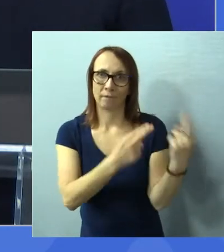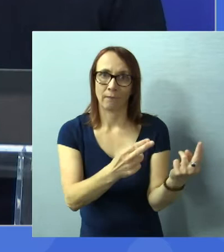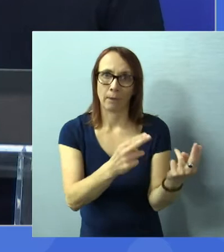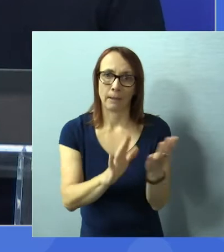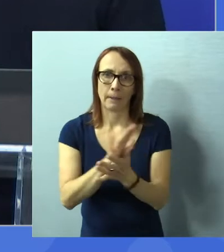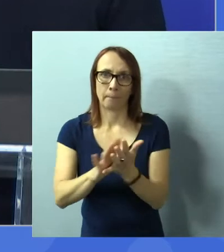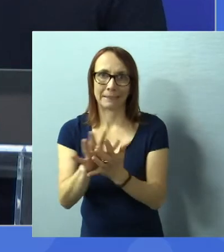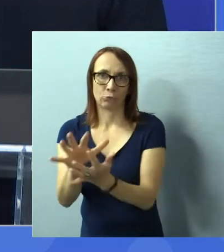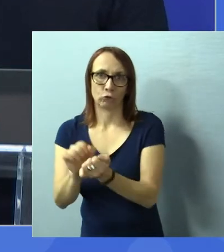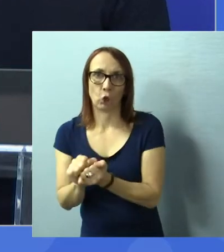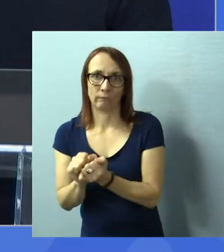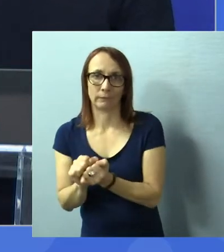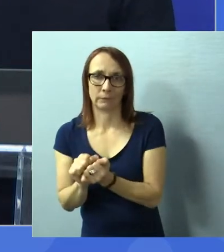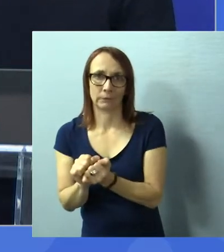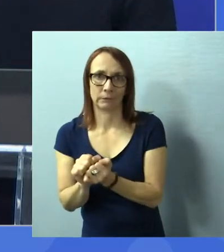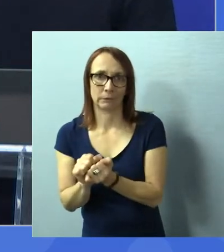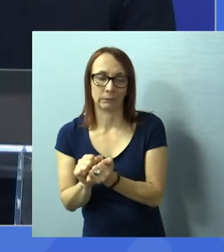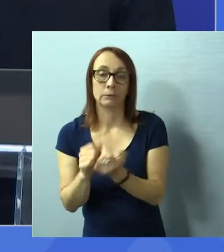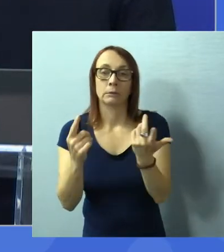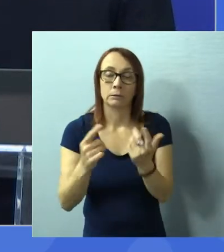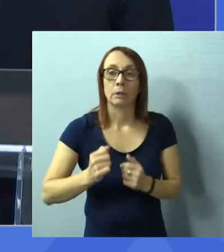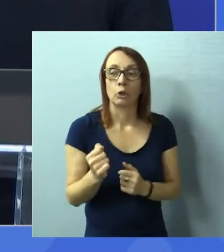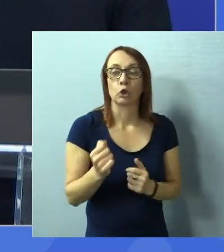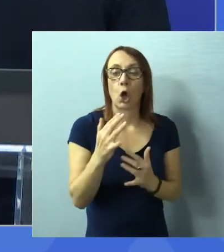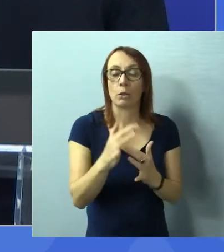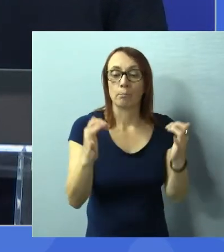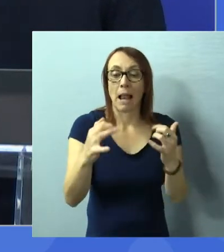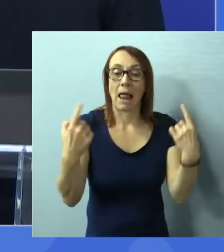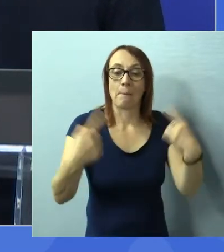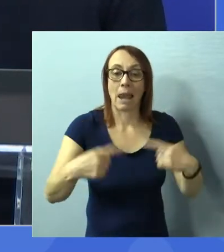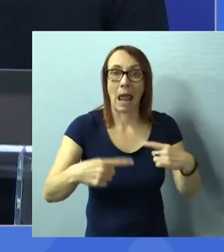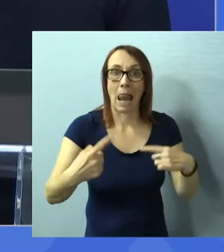so long as that is a policy idea that's not been expressly reserved to the